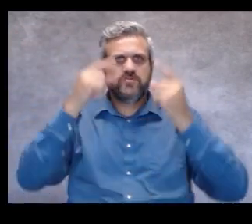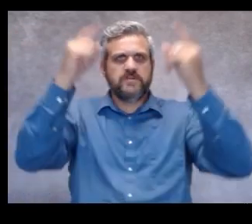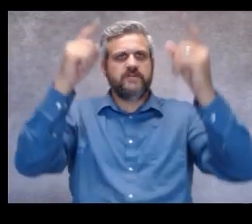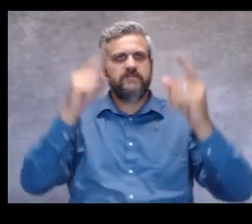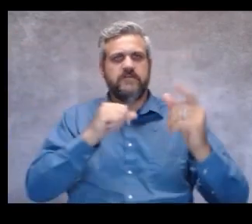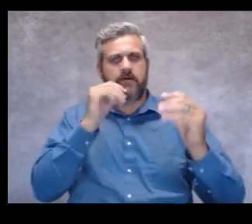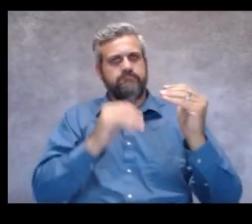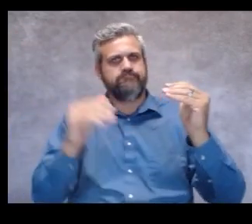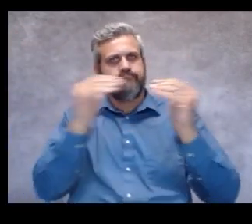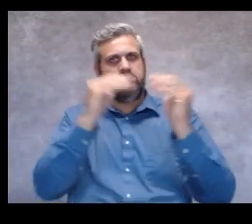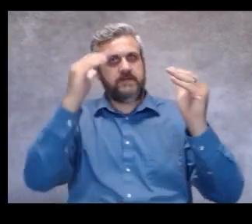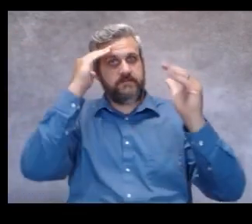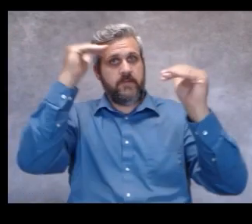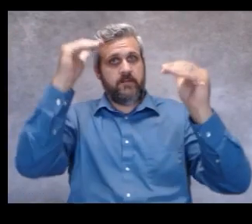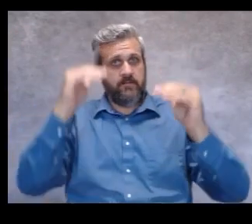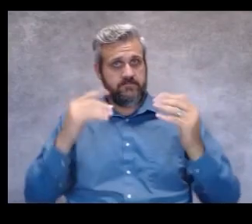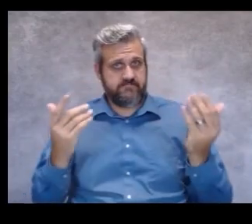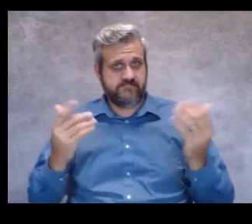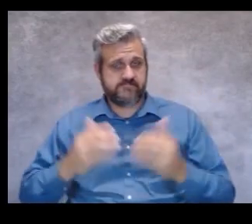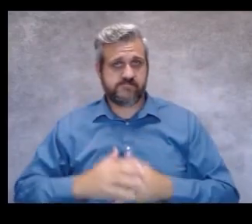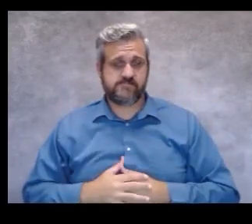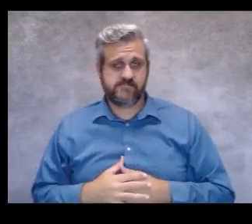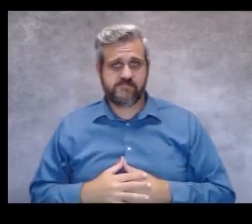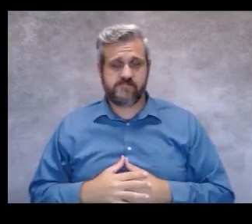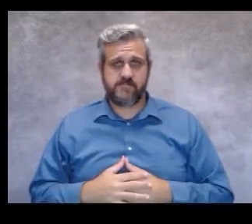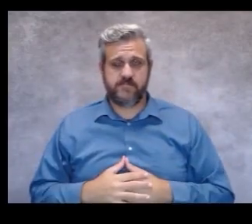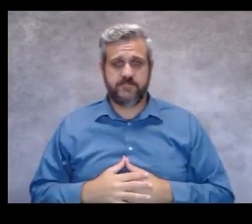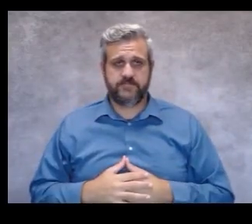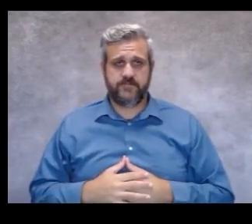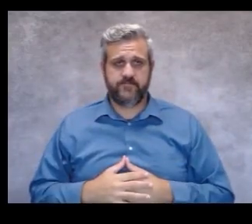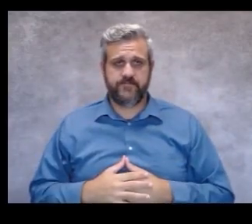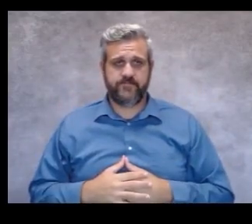the expected level of ability.